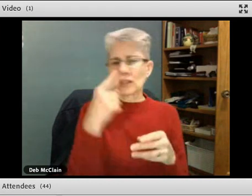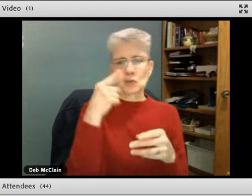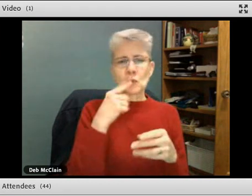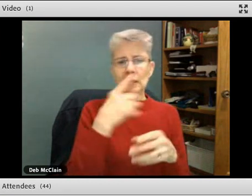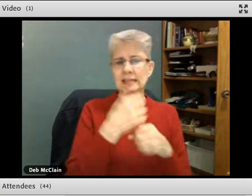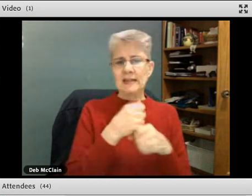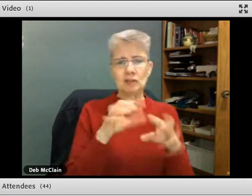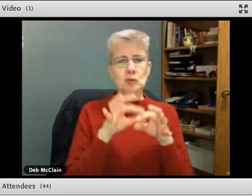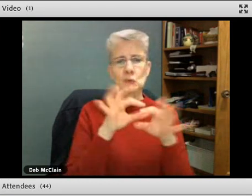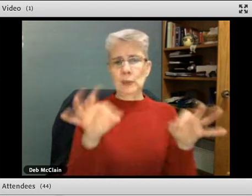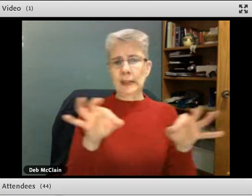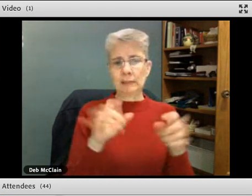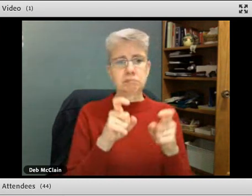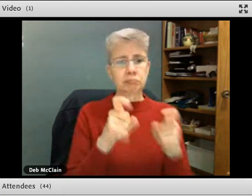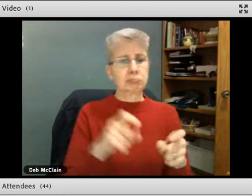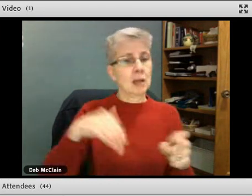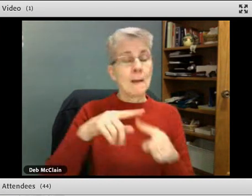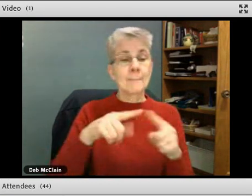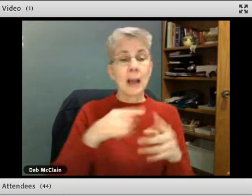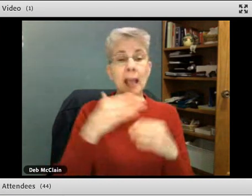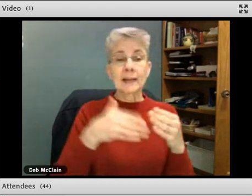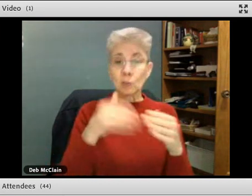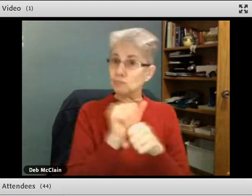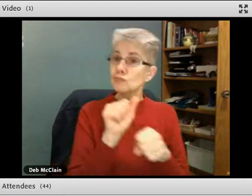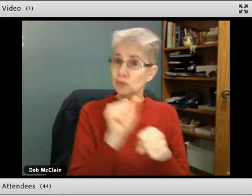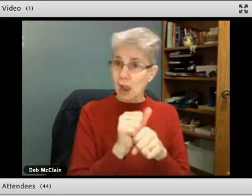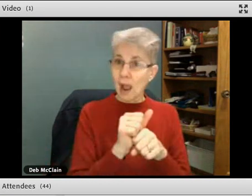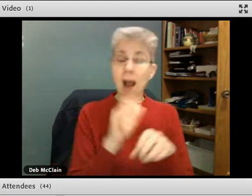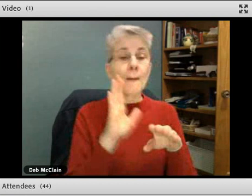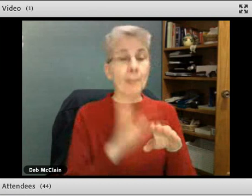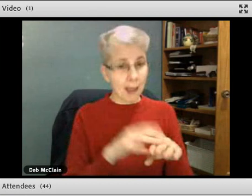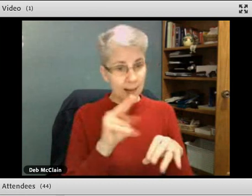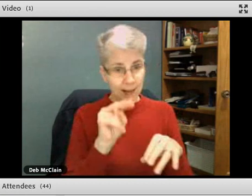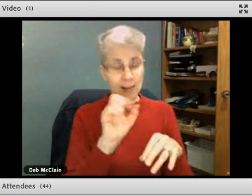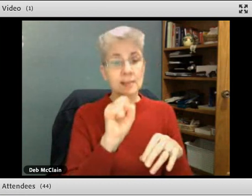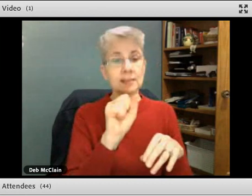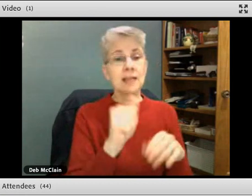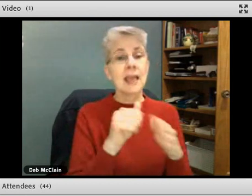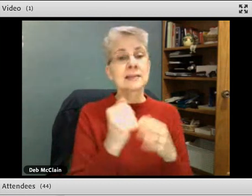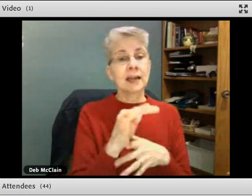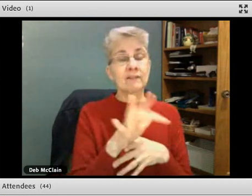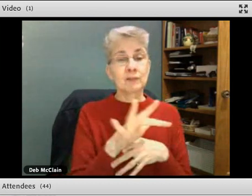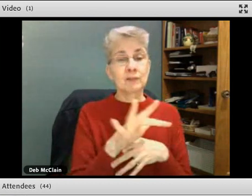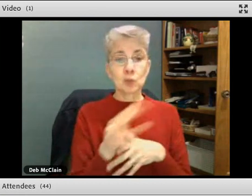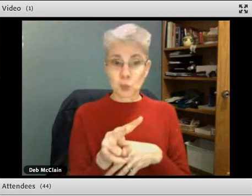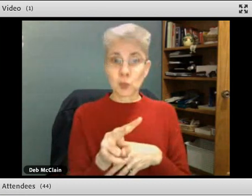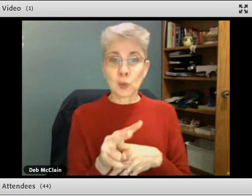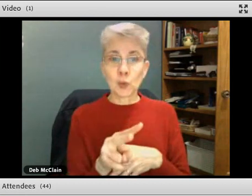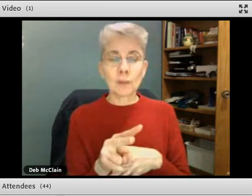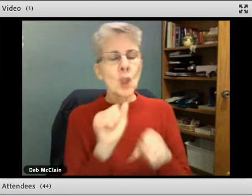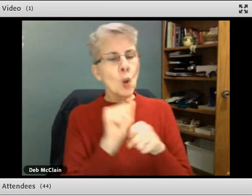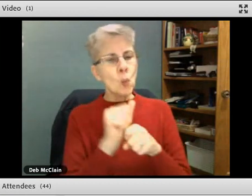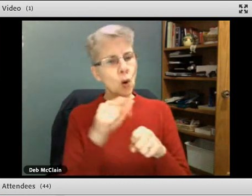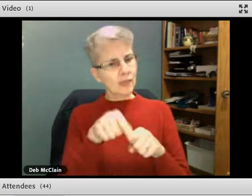but she ended up with a job at the NSA in 1952, worked there for several years,